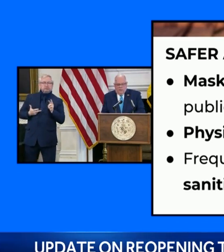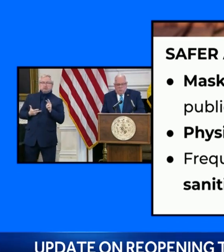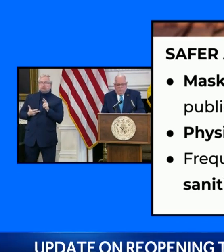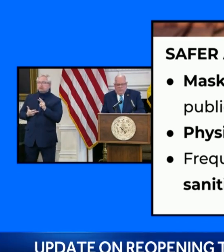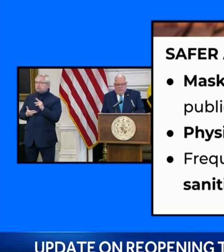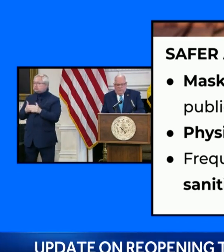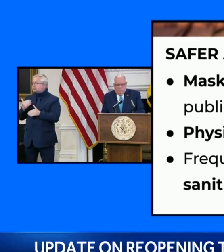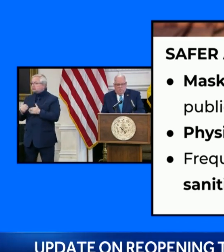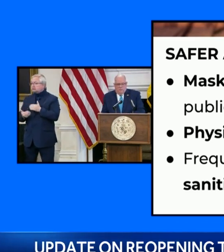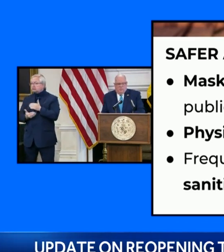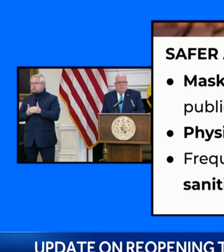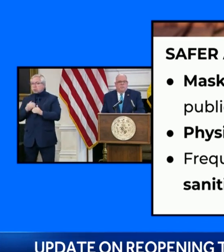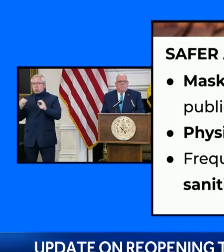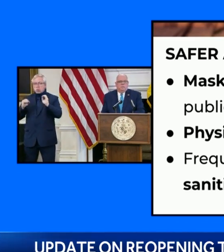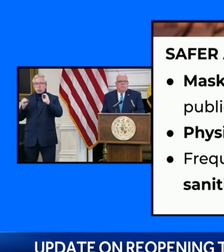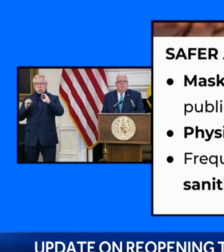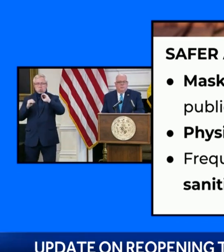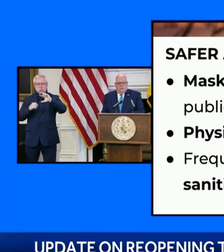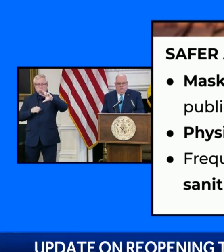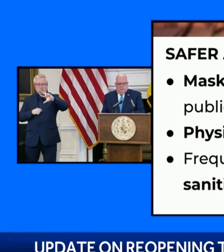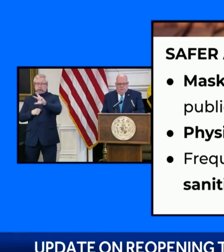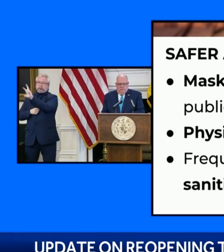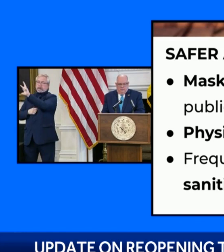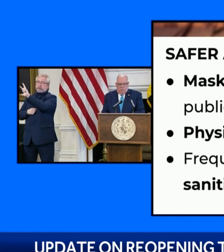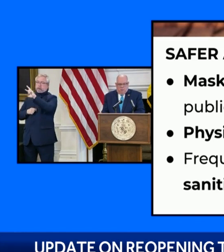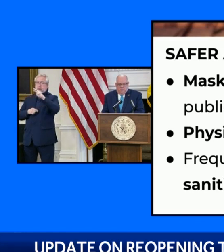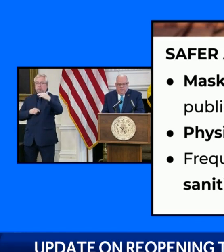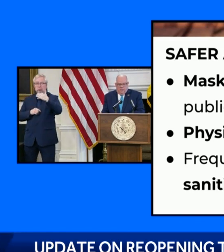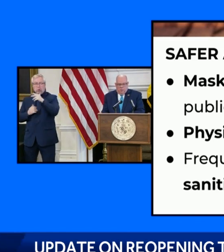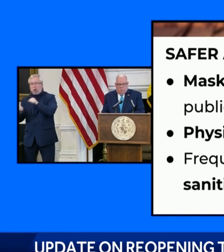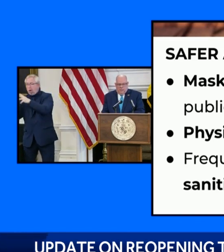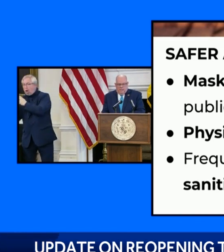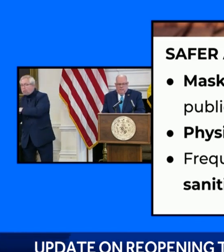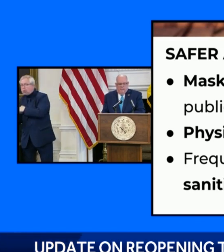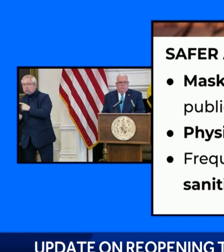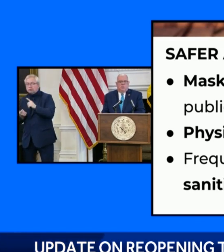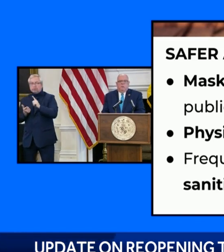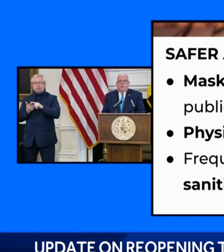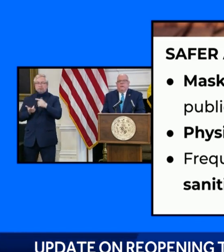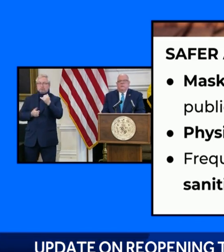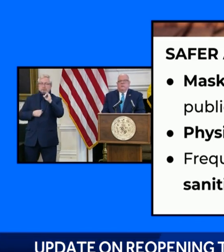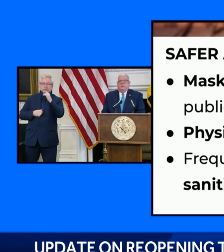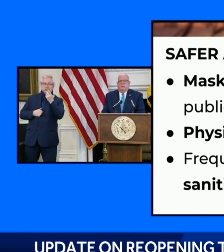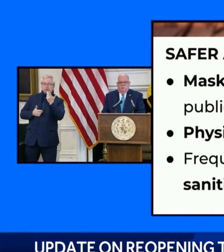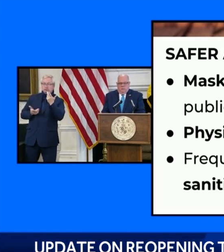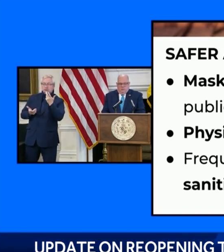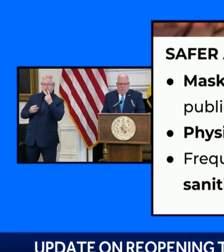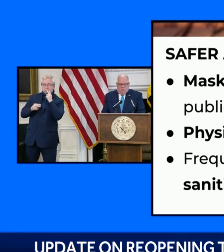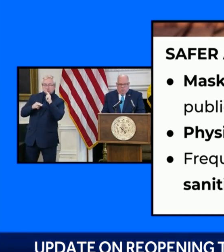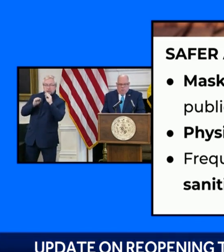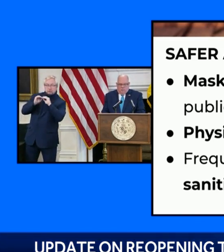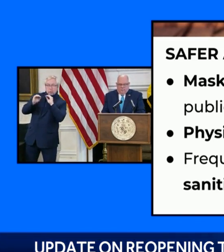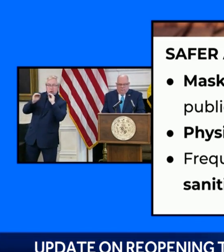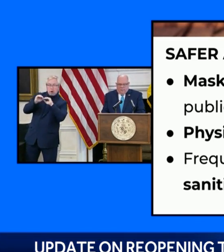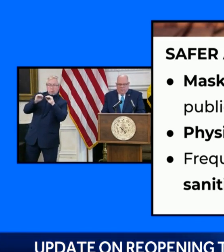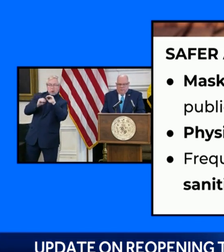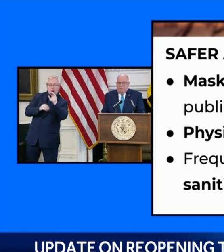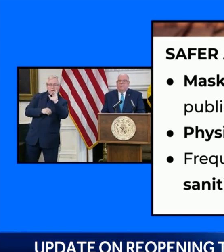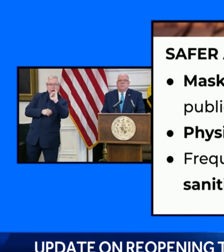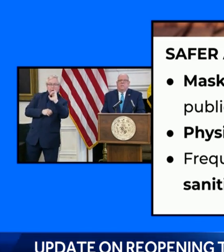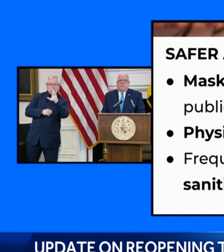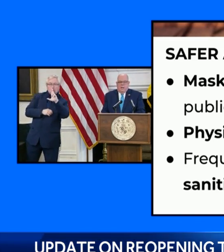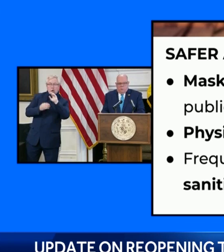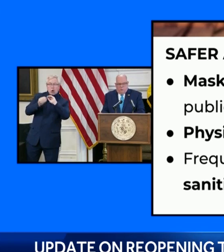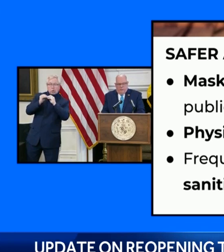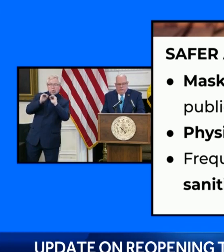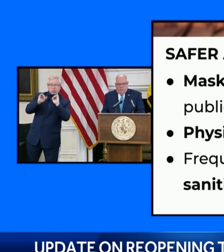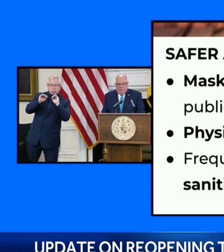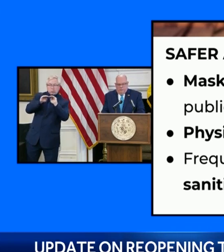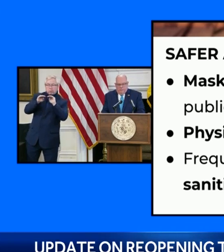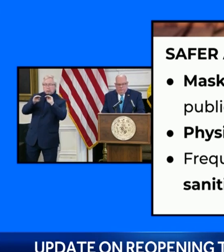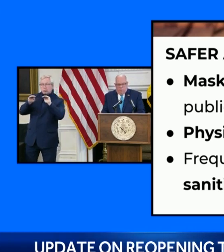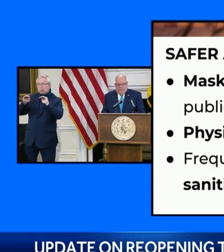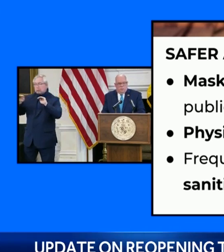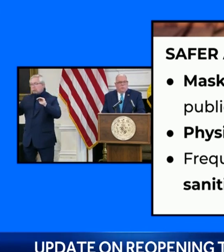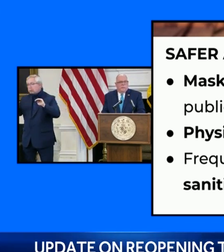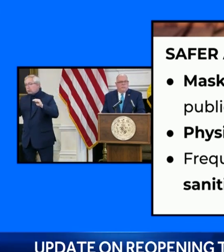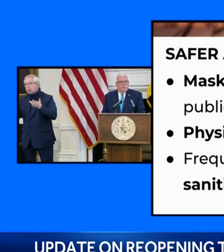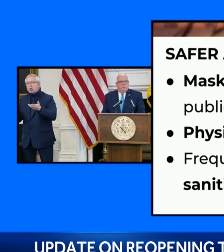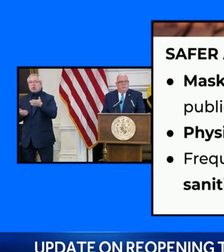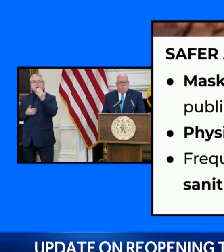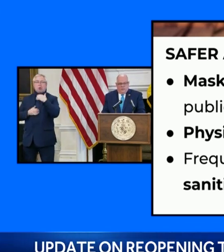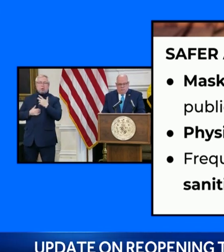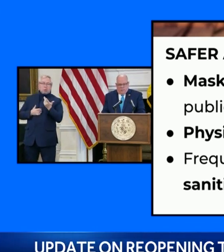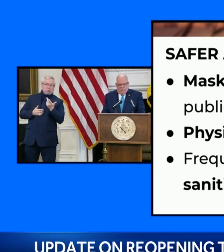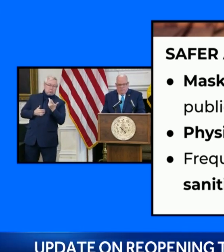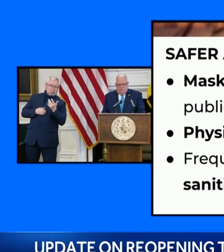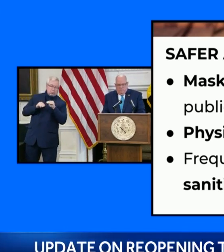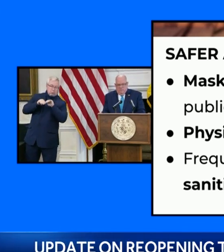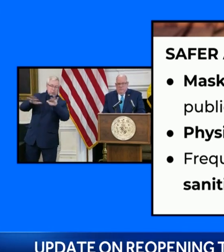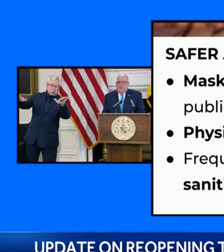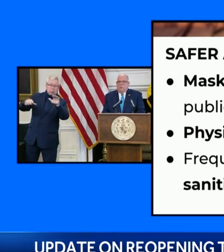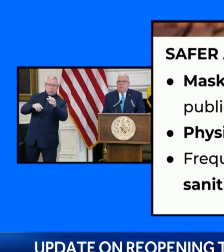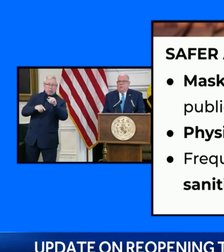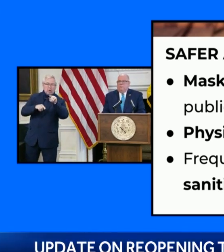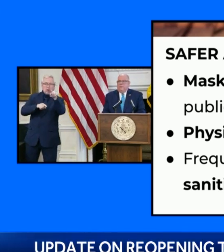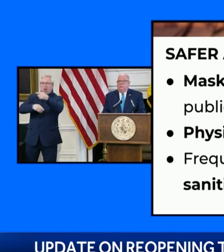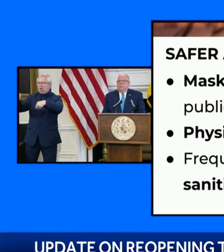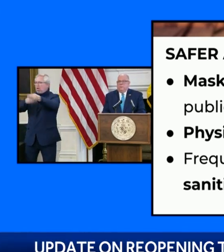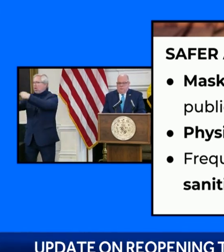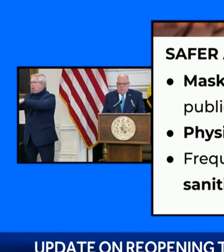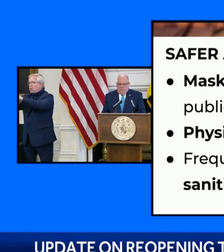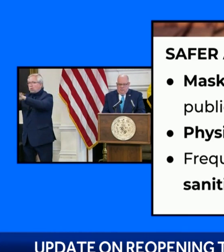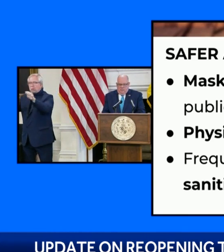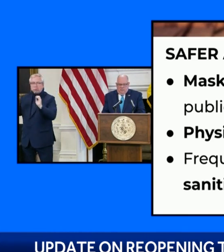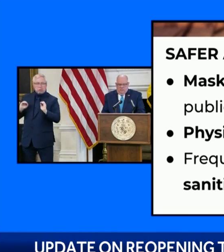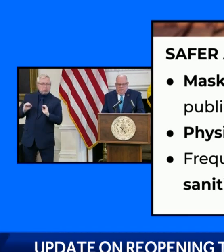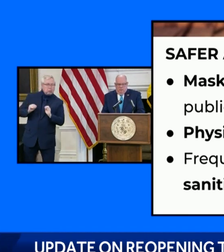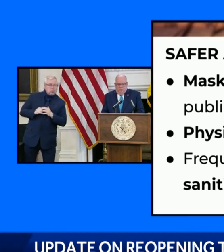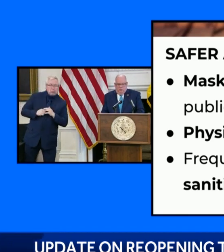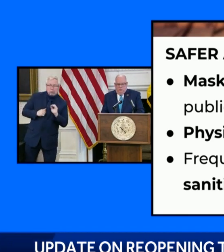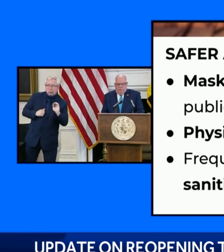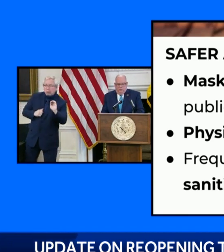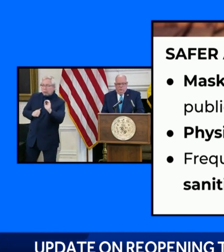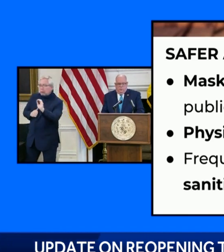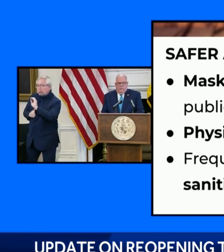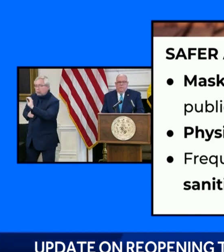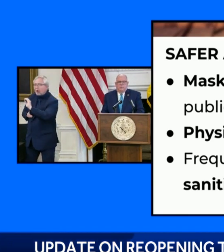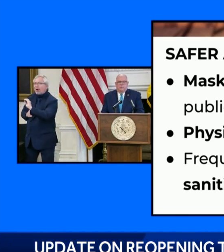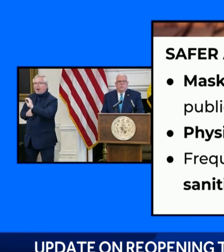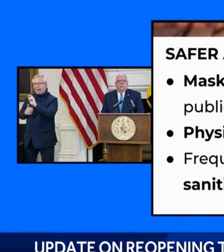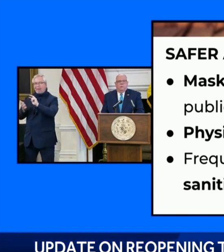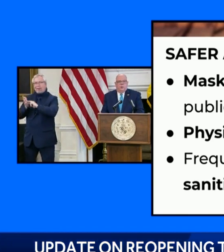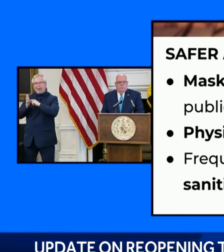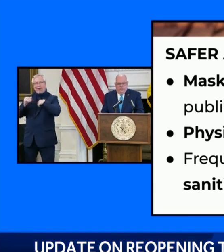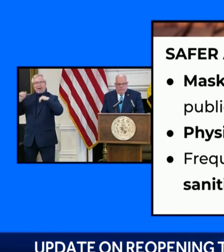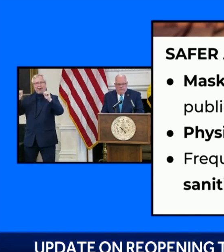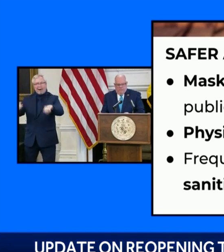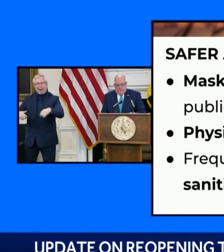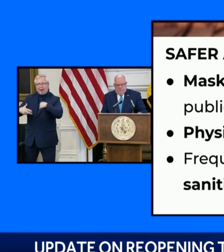IF THESE STAGE I ACTIVITIES RESUME SUCCESSFULLY WITHOUT A SPIKE IN HOSPITALIZATIONS, A SUSTAINED SPIKE IN ICU CASES, OR A SIGNIFICANT UNFORESEEN OUTBREAK OF WIDESPREAD COMMUNITY